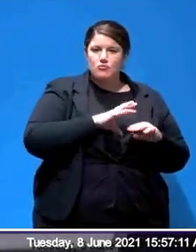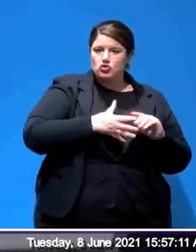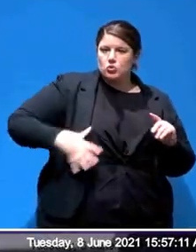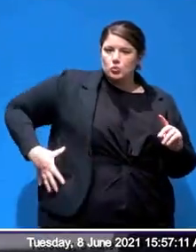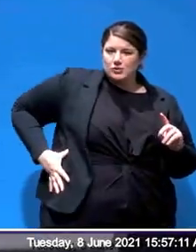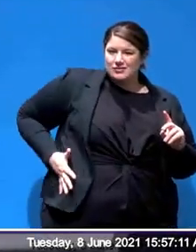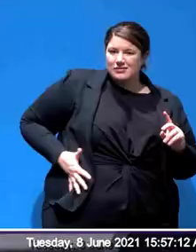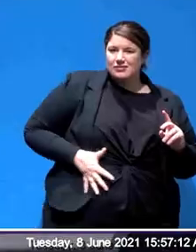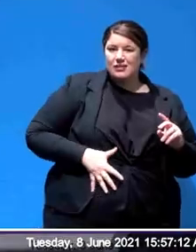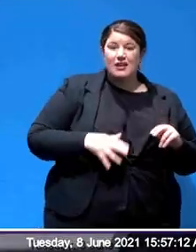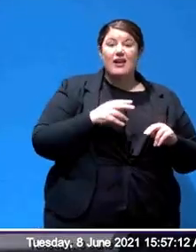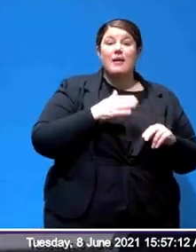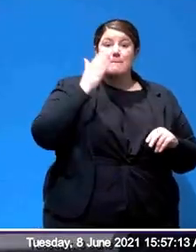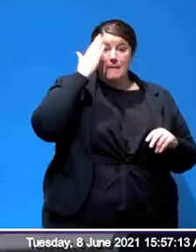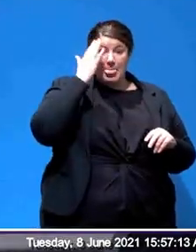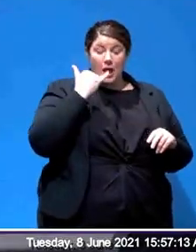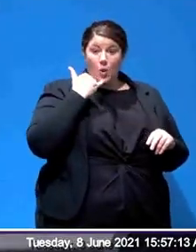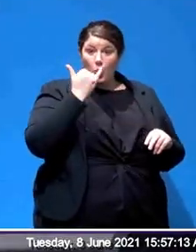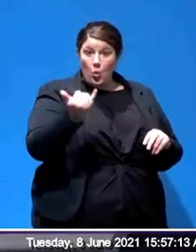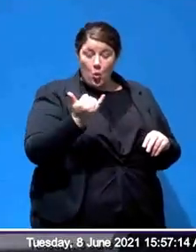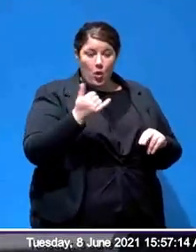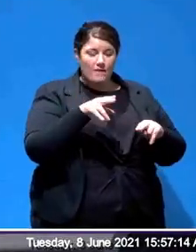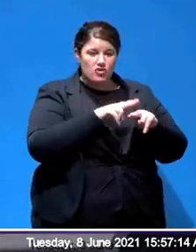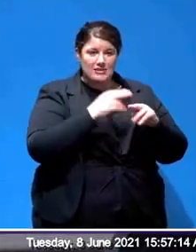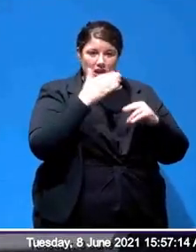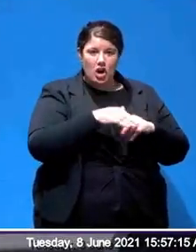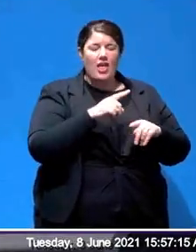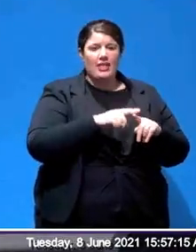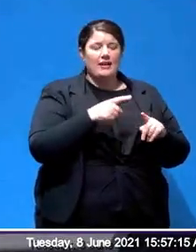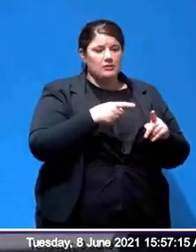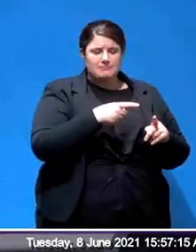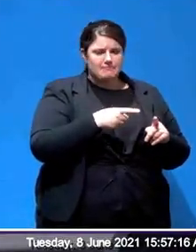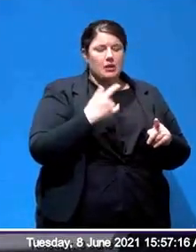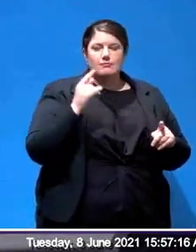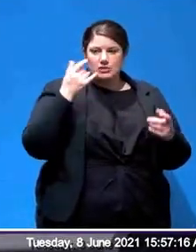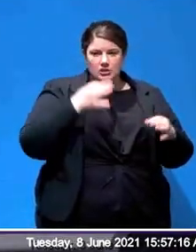come and have a look at her son on a Friday night, with, you know, then in